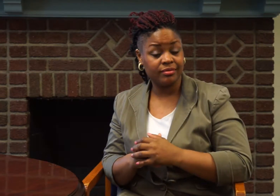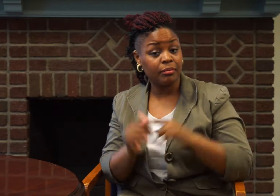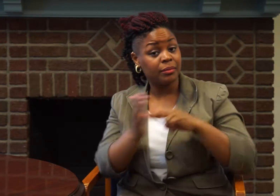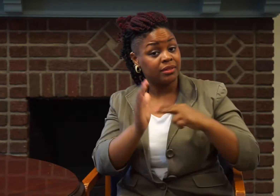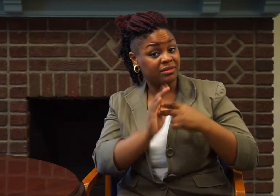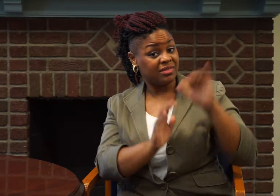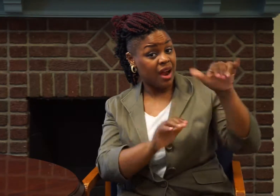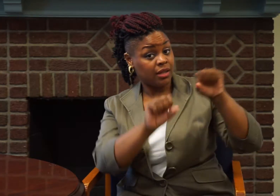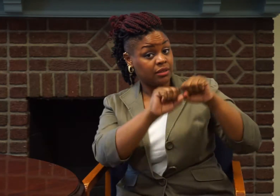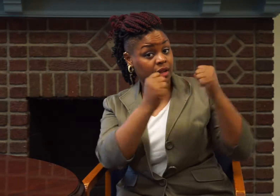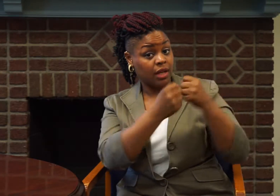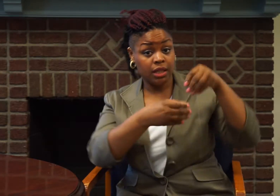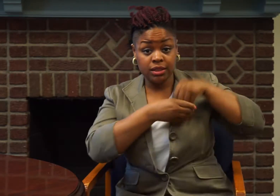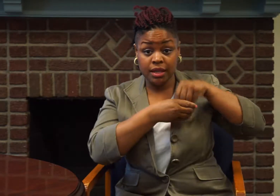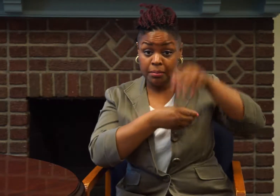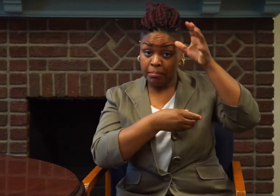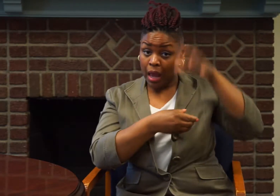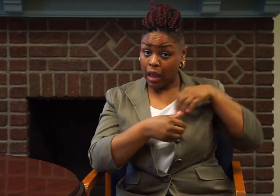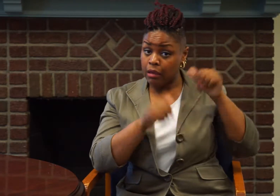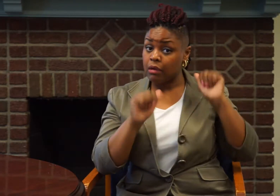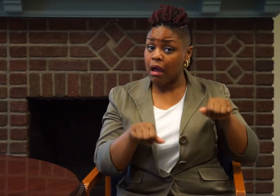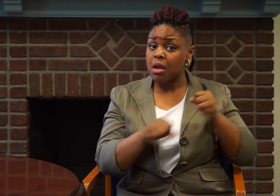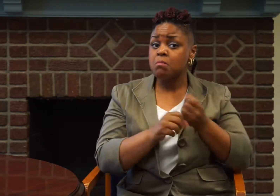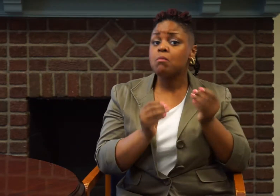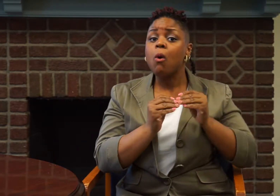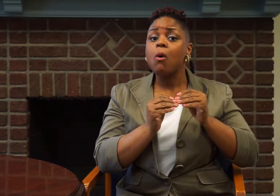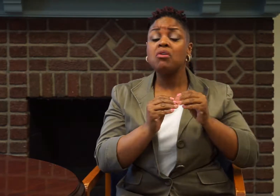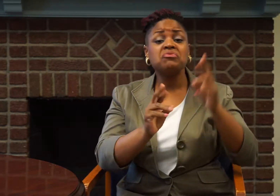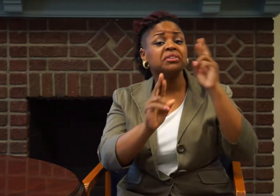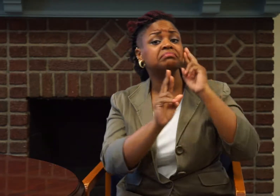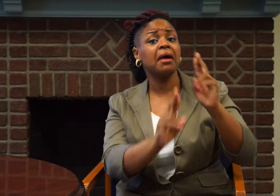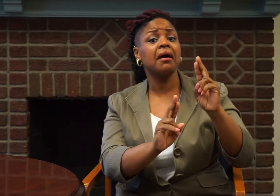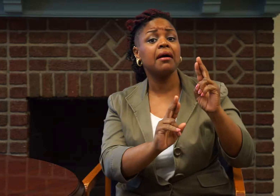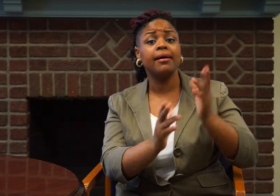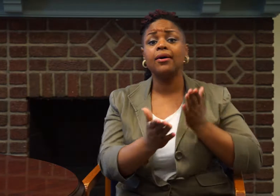It means that, within that society, men can obtain more respect,